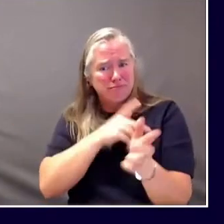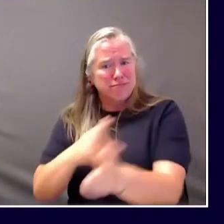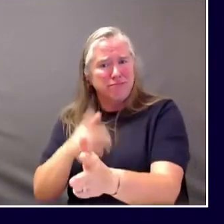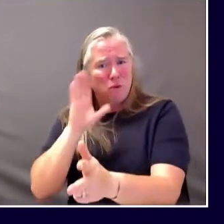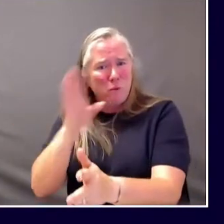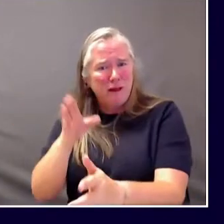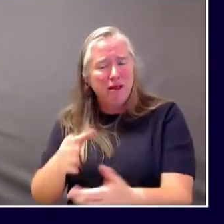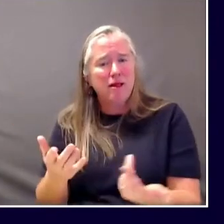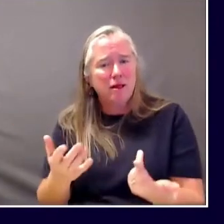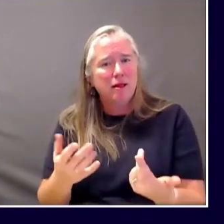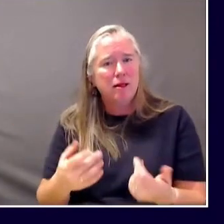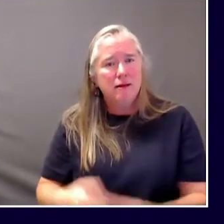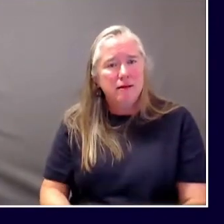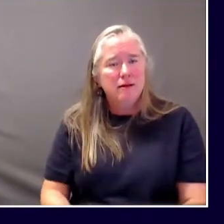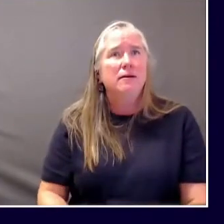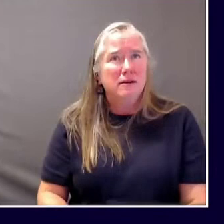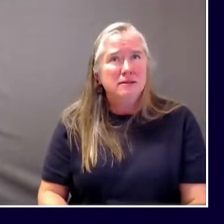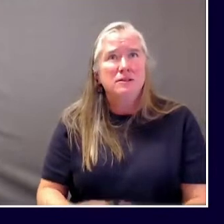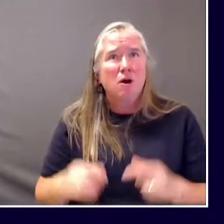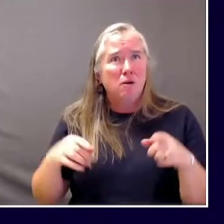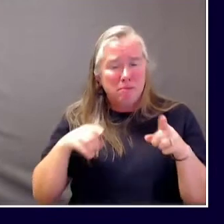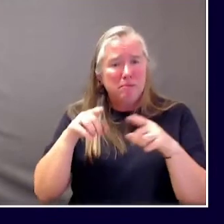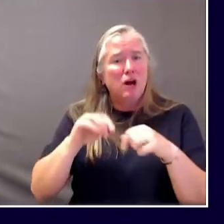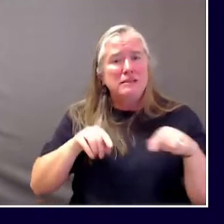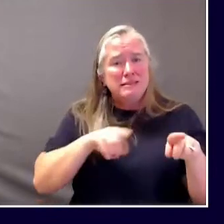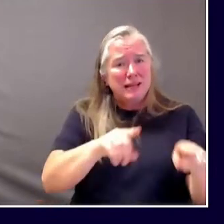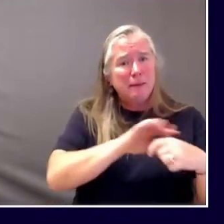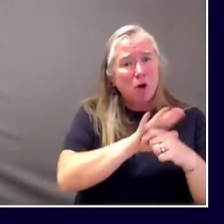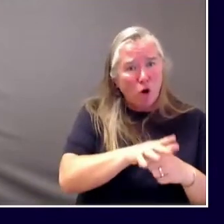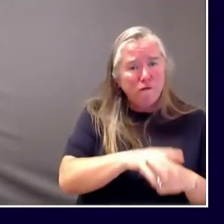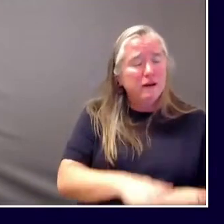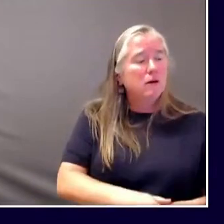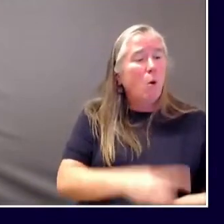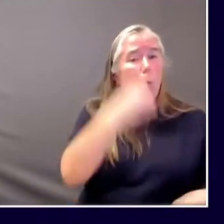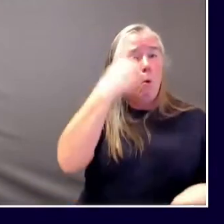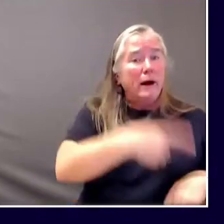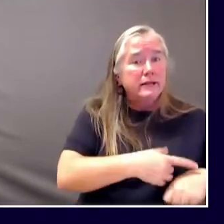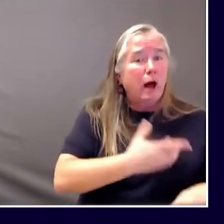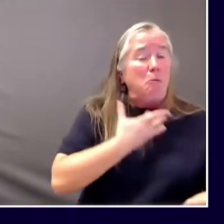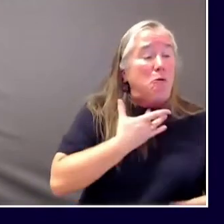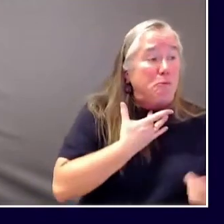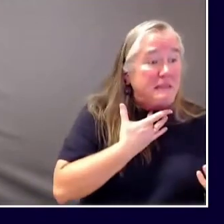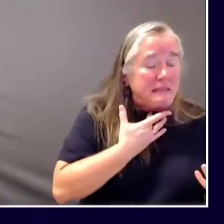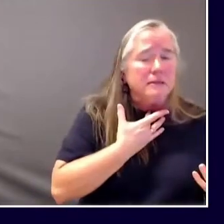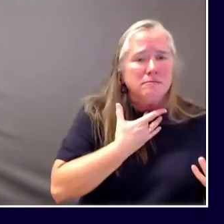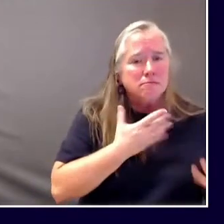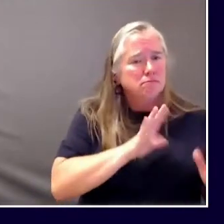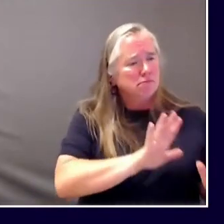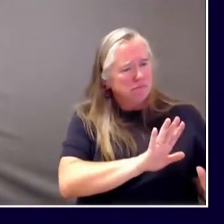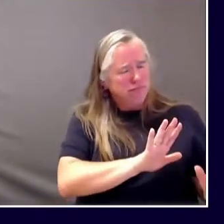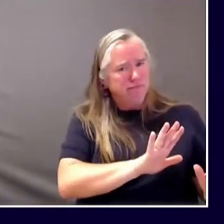know more direct sense the rules